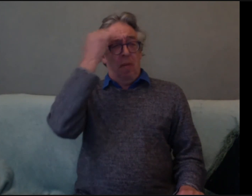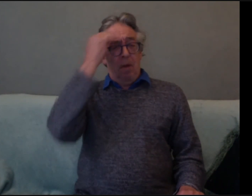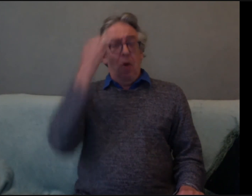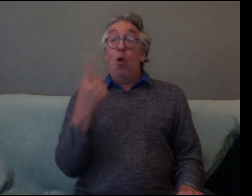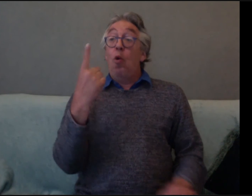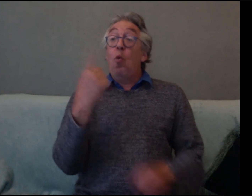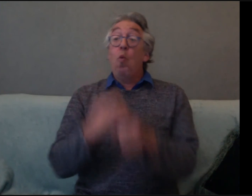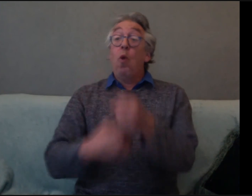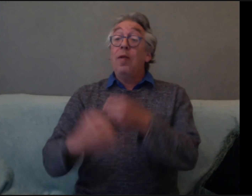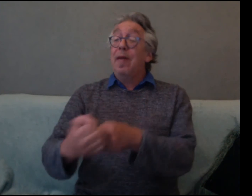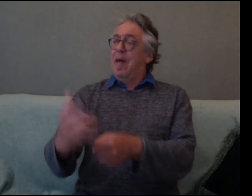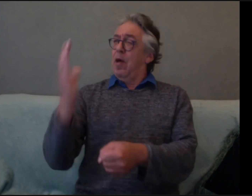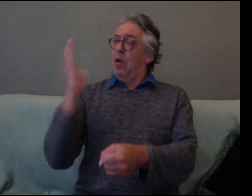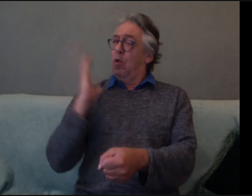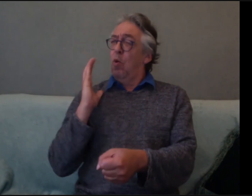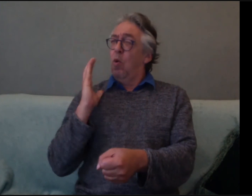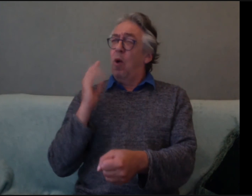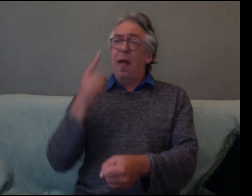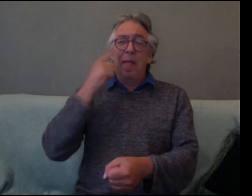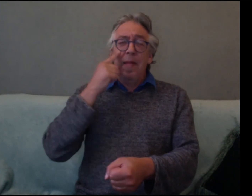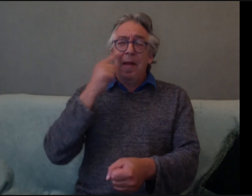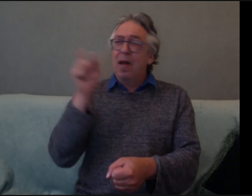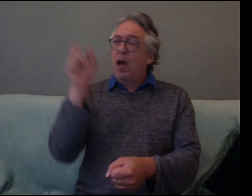if I'm not wrong, Marion, you can correct me.